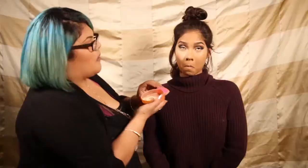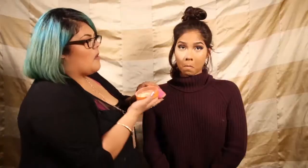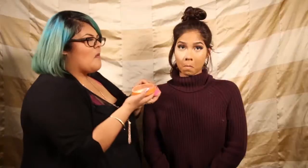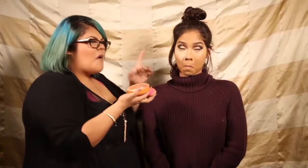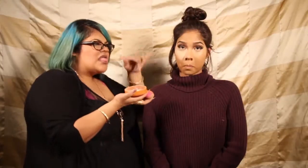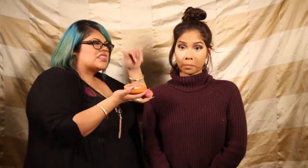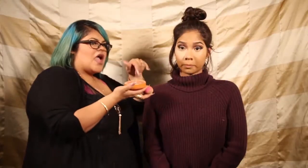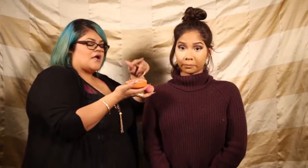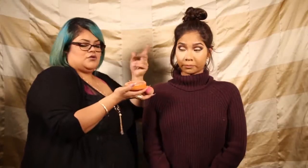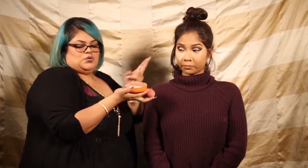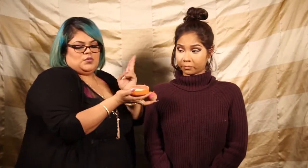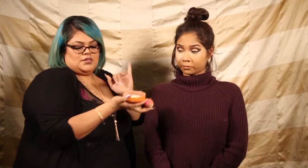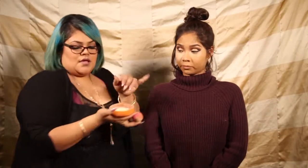"whats that?" use that..